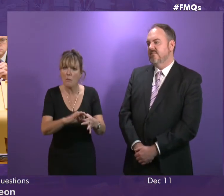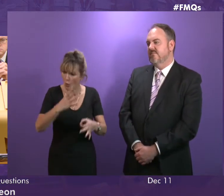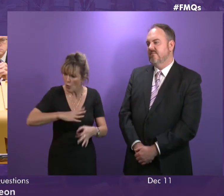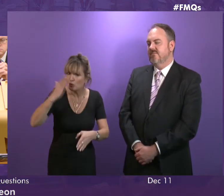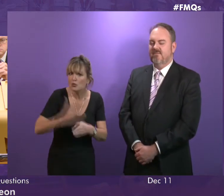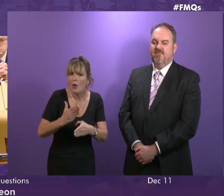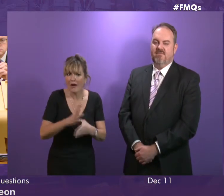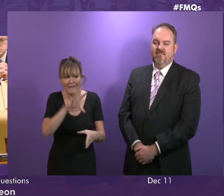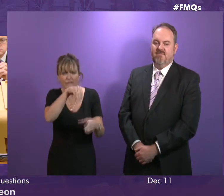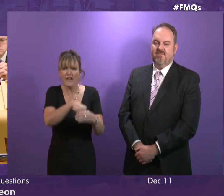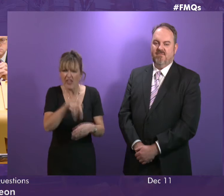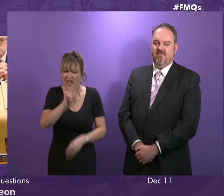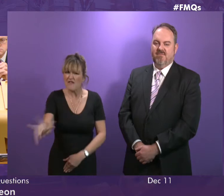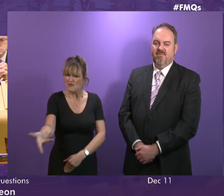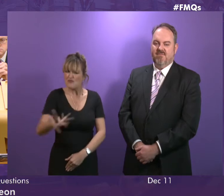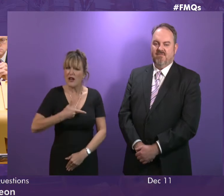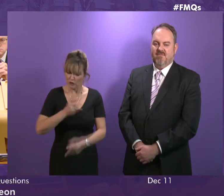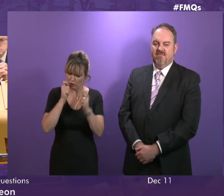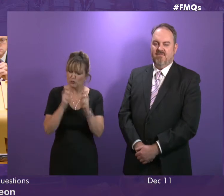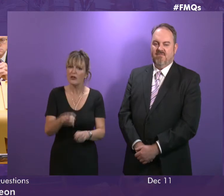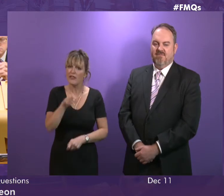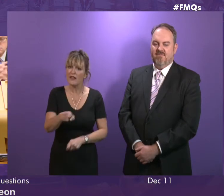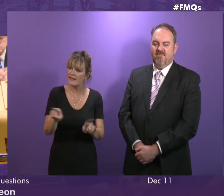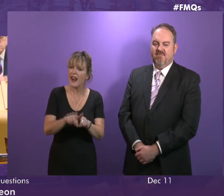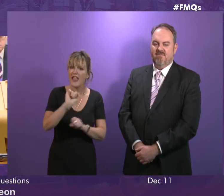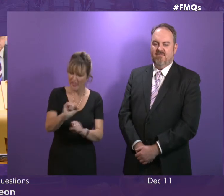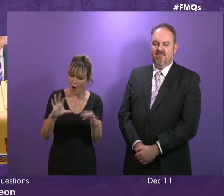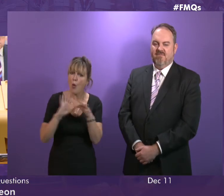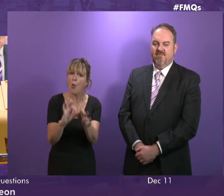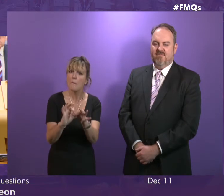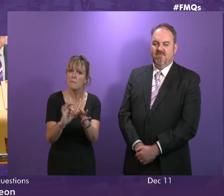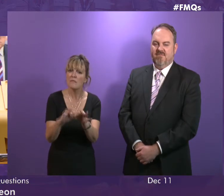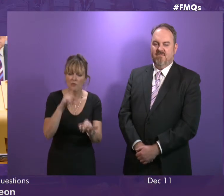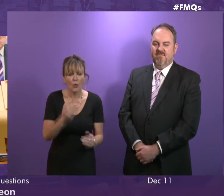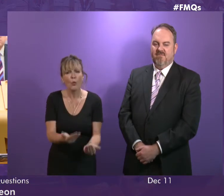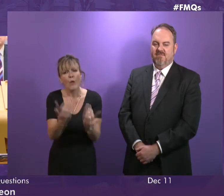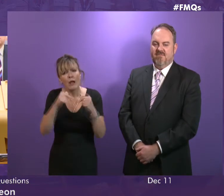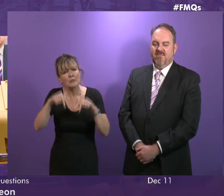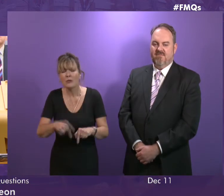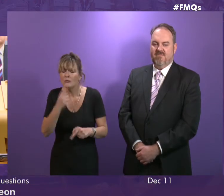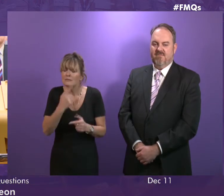because it is their own—it is their home. They are welcome here, we appreciate and value